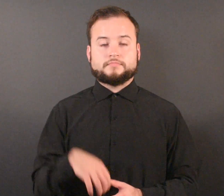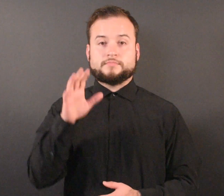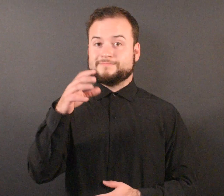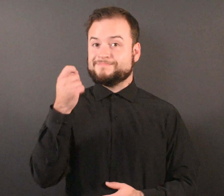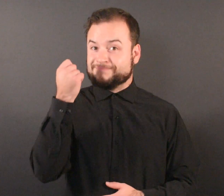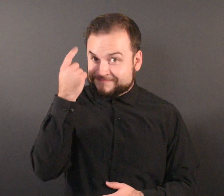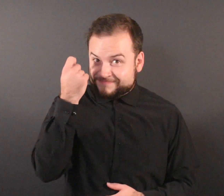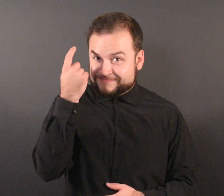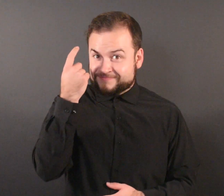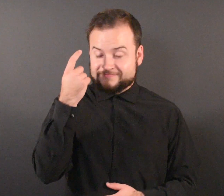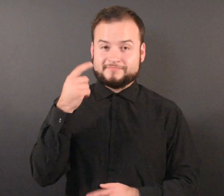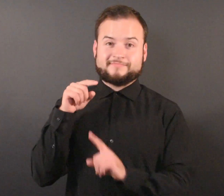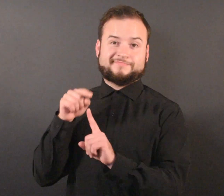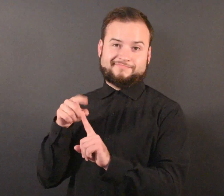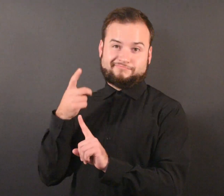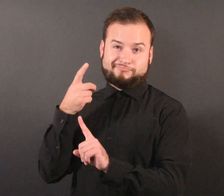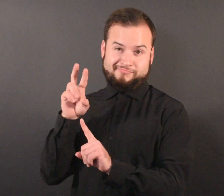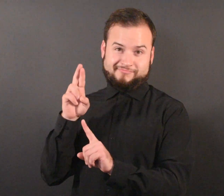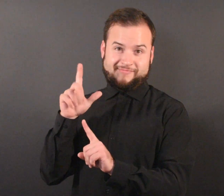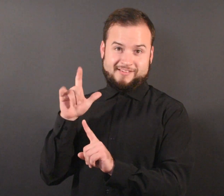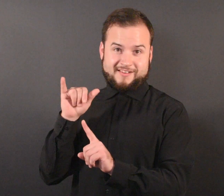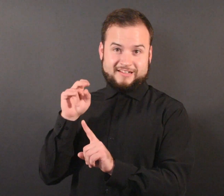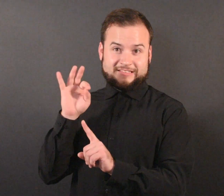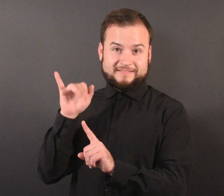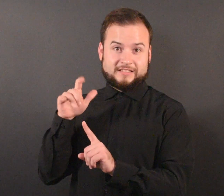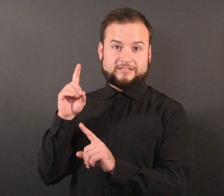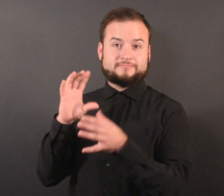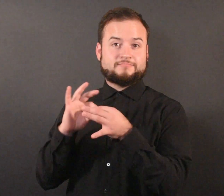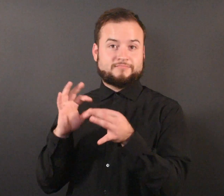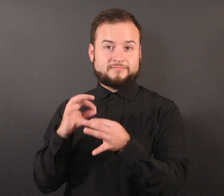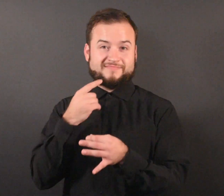However, it just takes one case of travel-associated